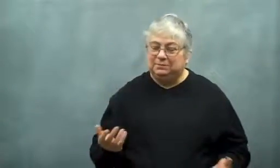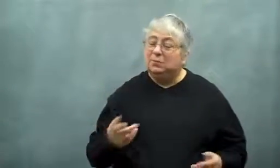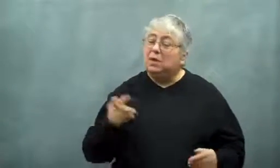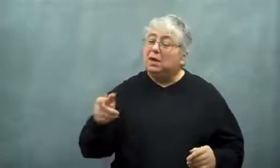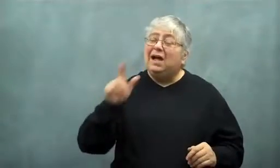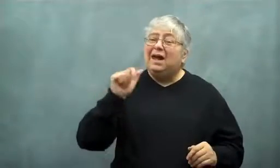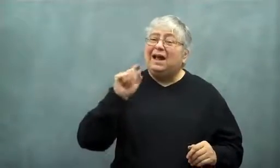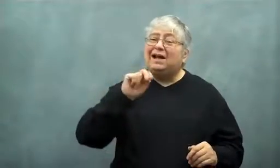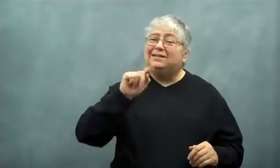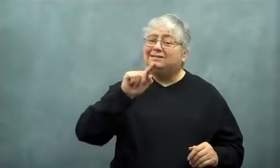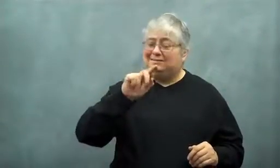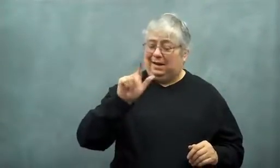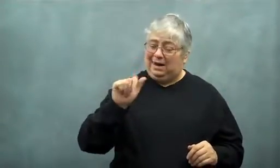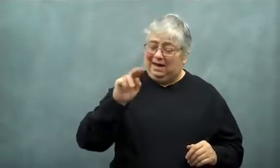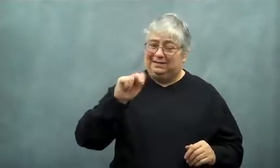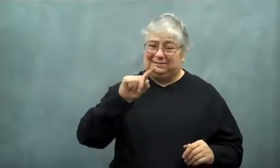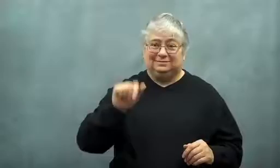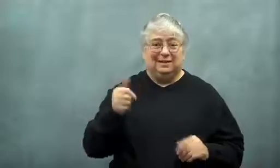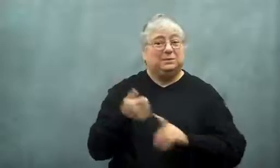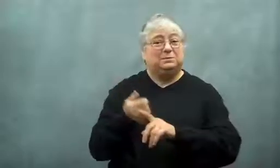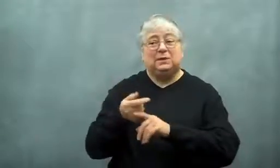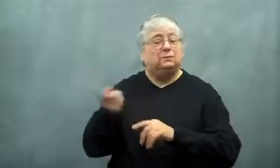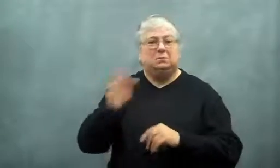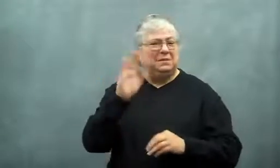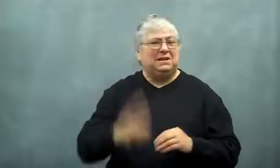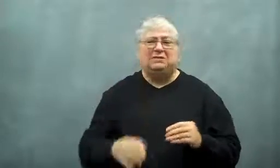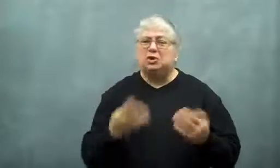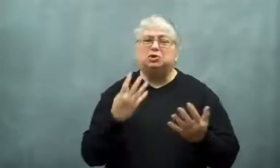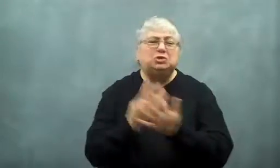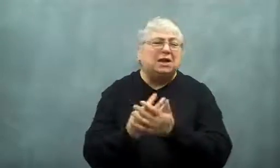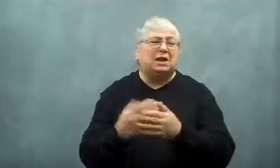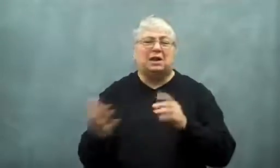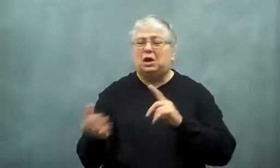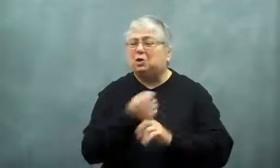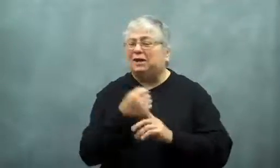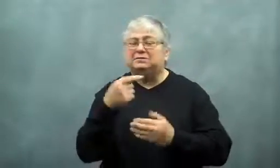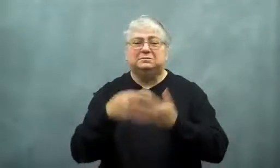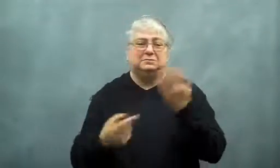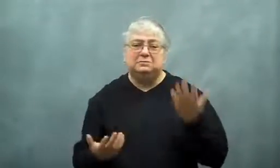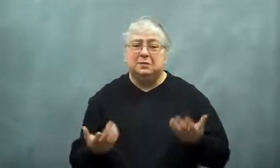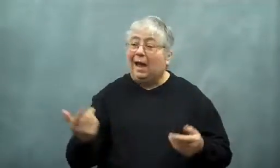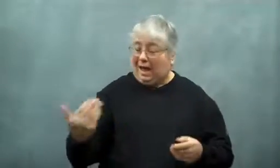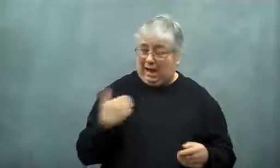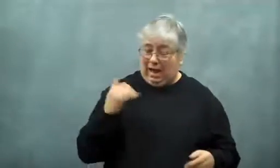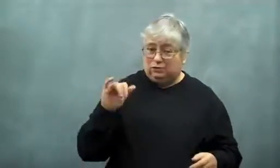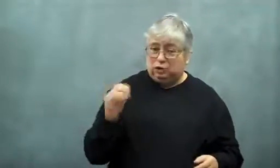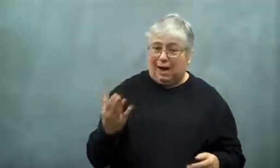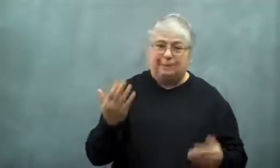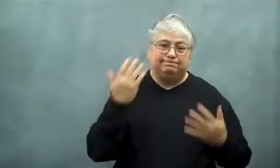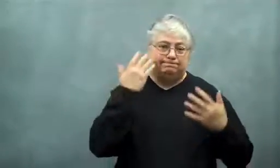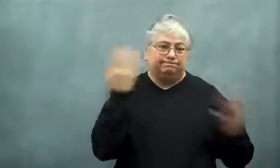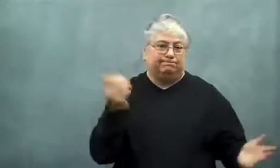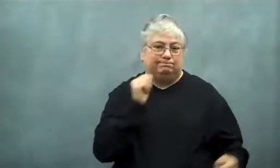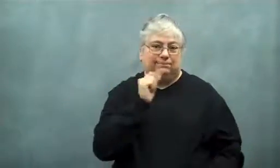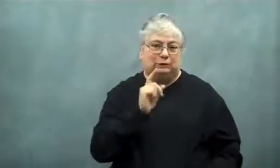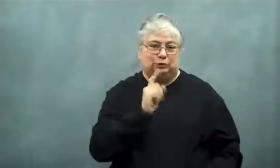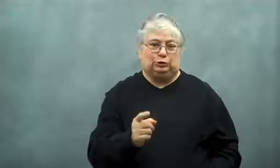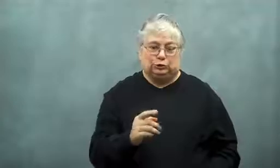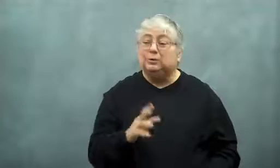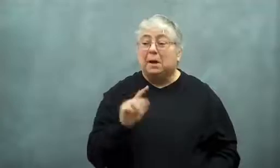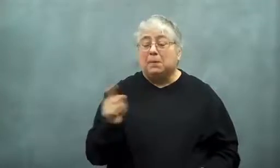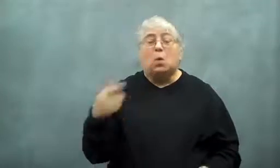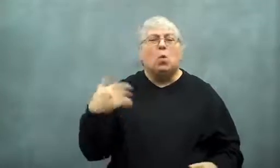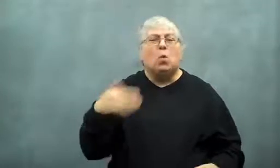Lanza had no criminal record. It's not certain whether he had a job or not.